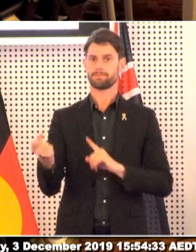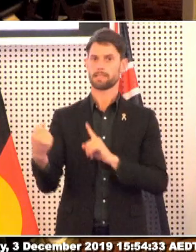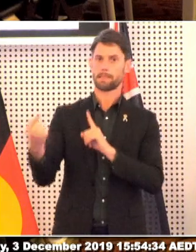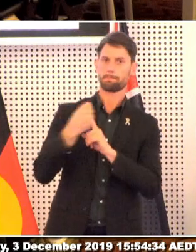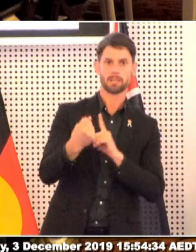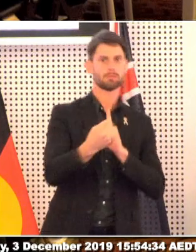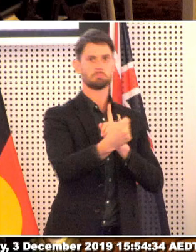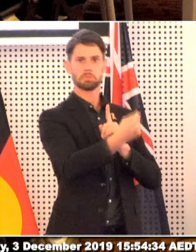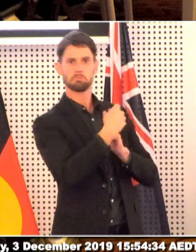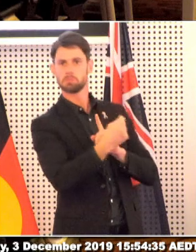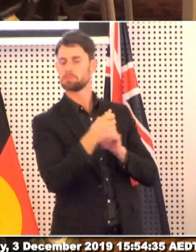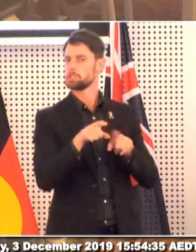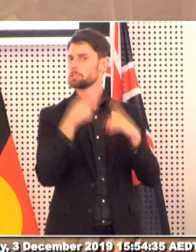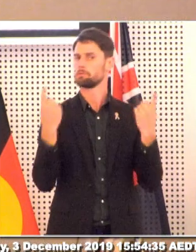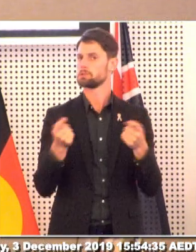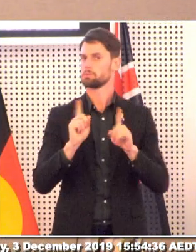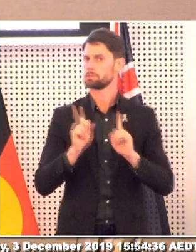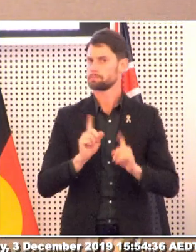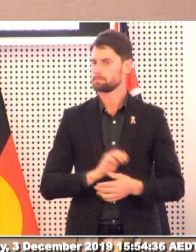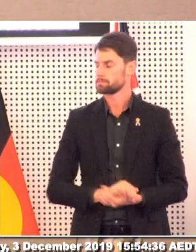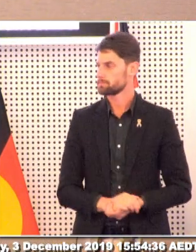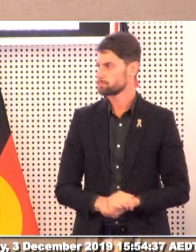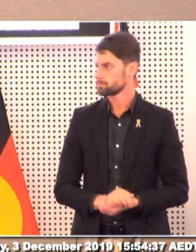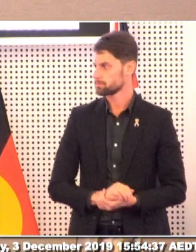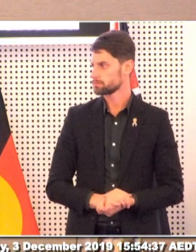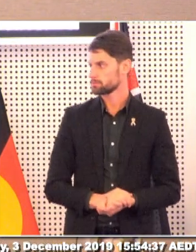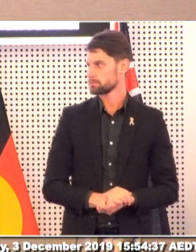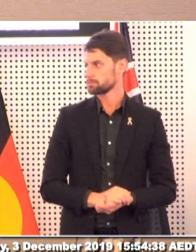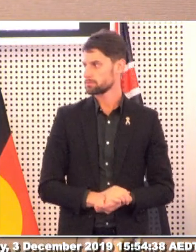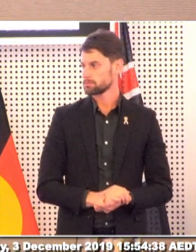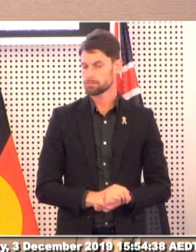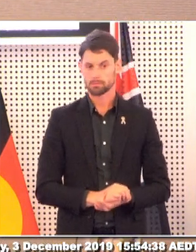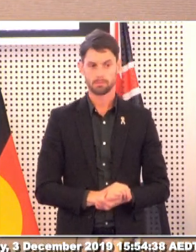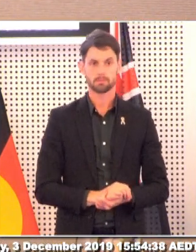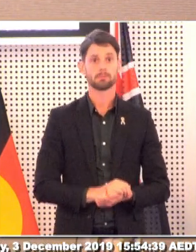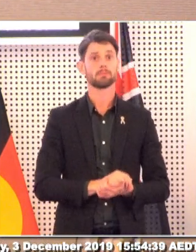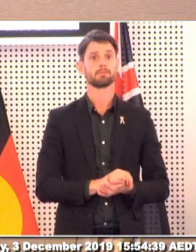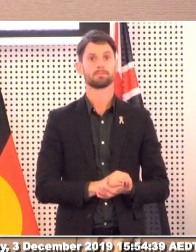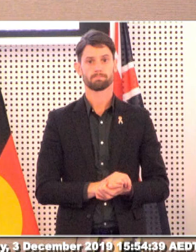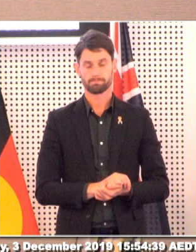Well, from a – being a casual, I don’t think that you know the resident